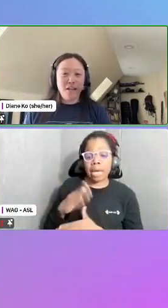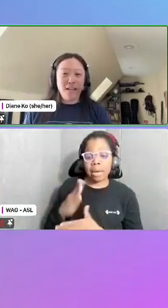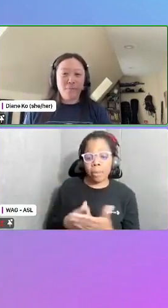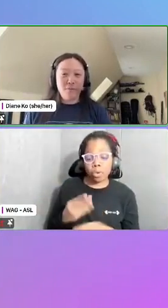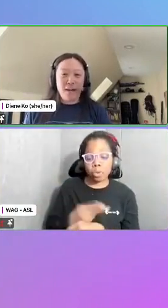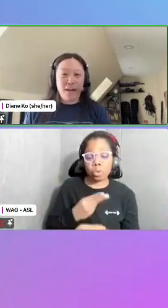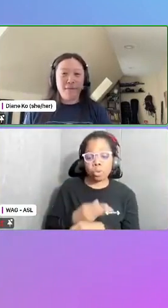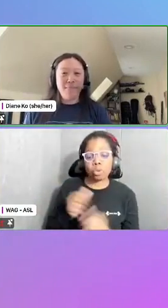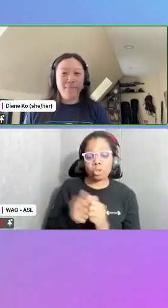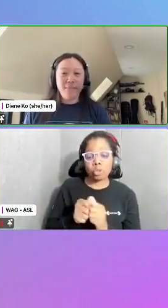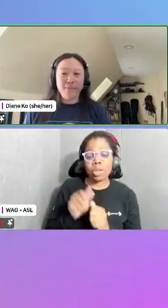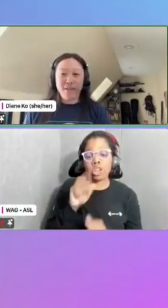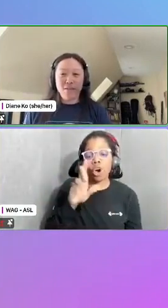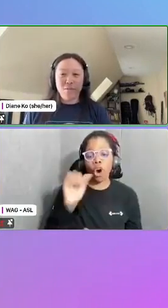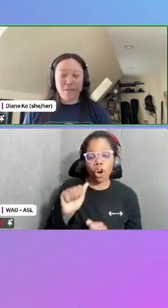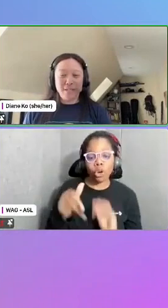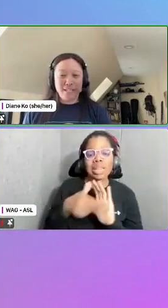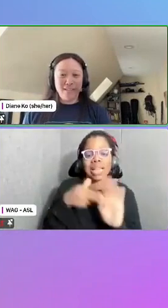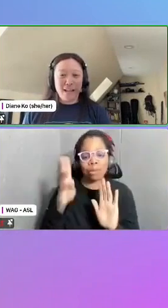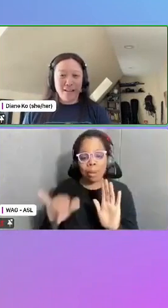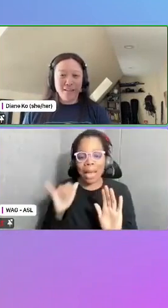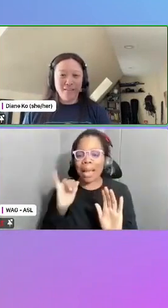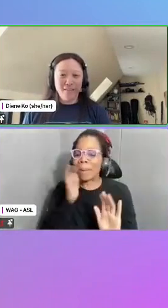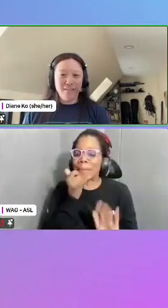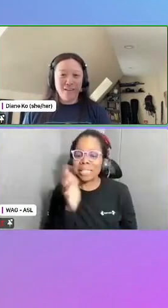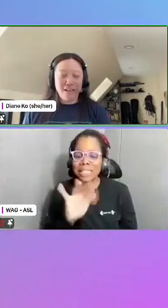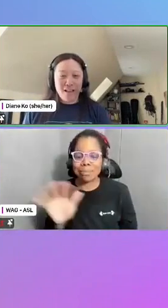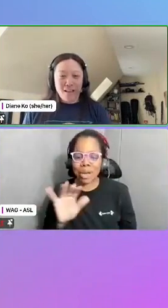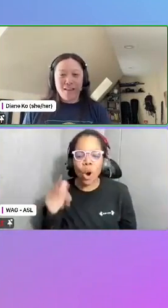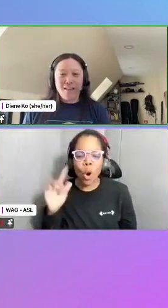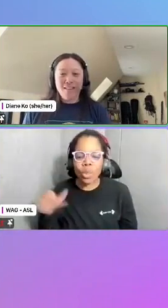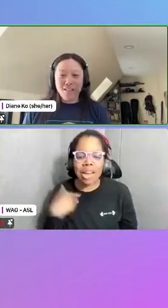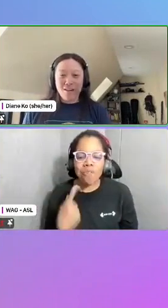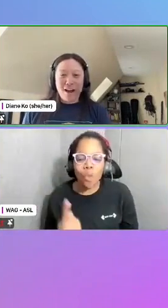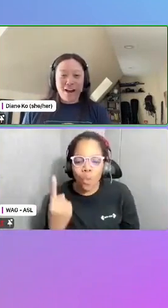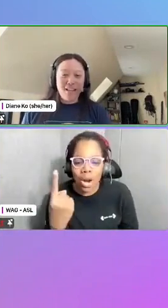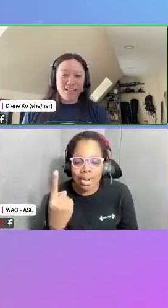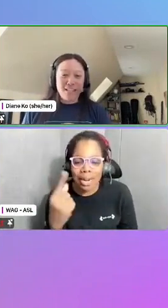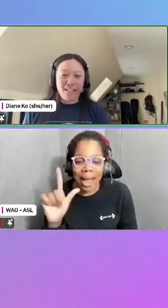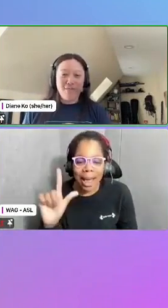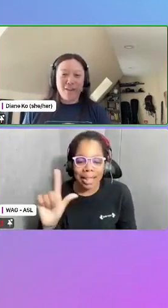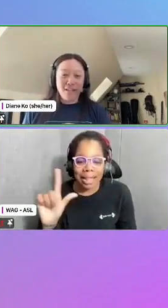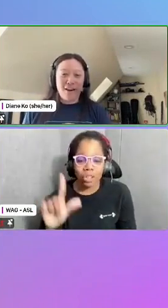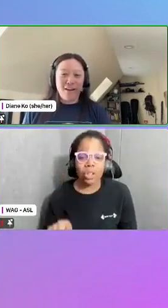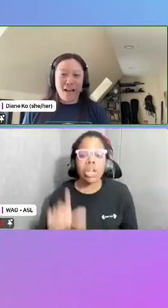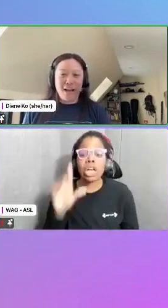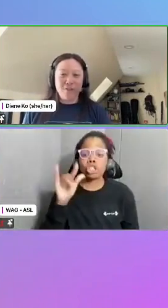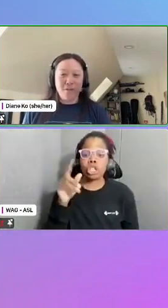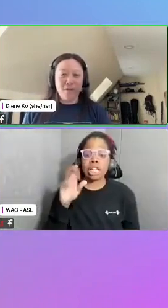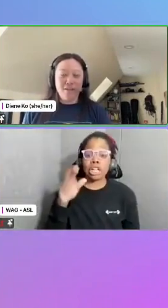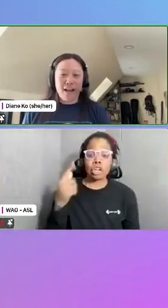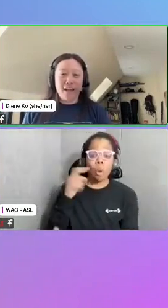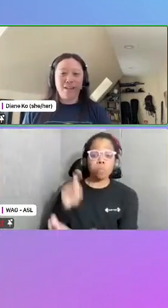example button component that uses loose props by taking in to find ragged children and using the spread syntax to